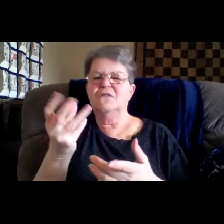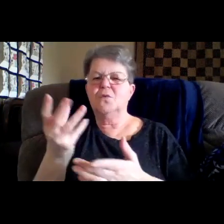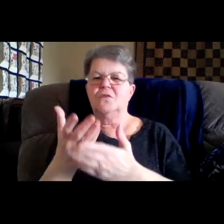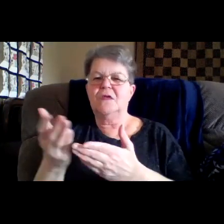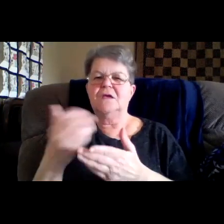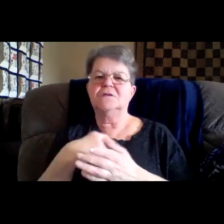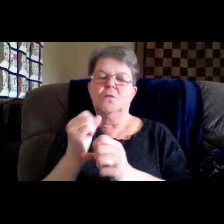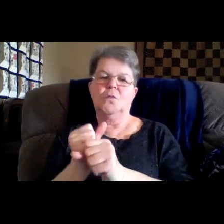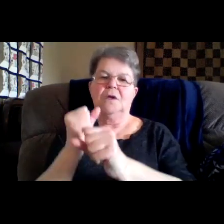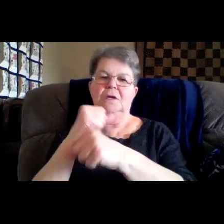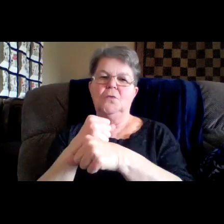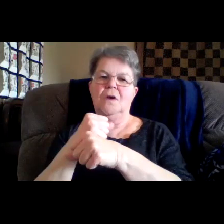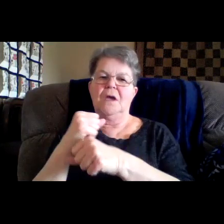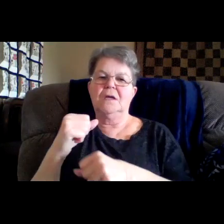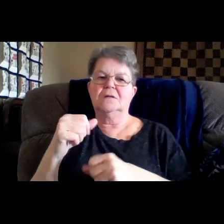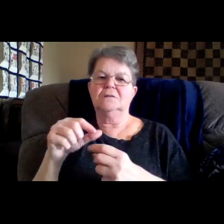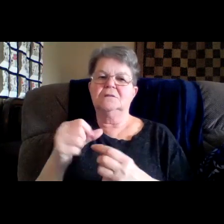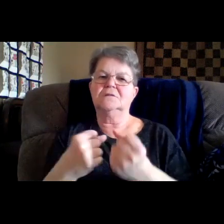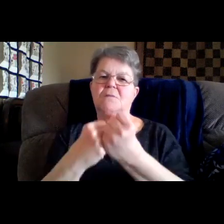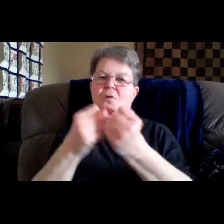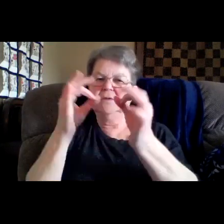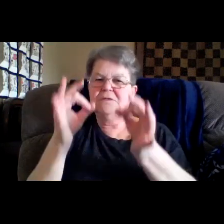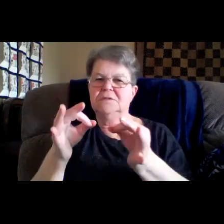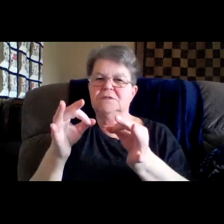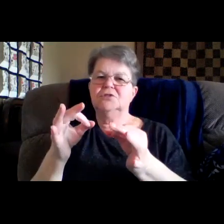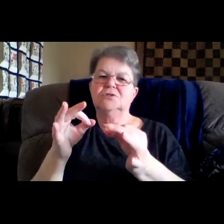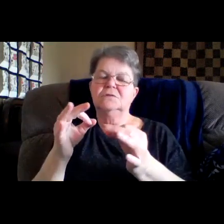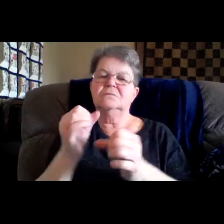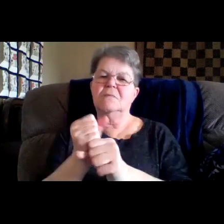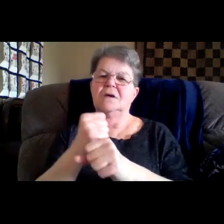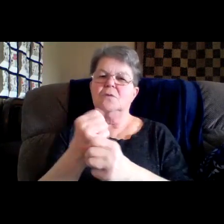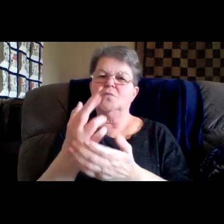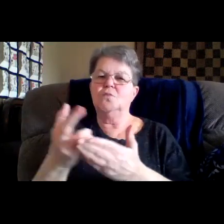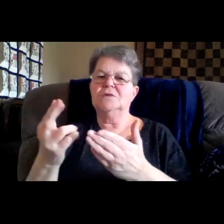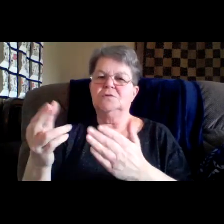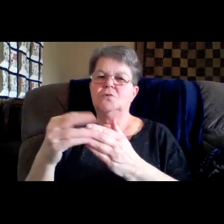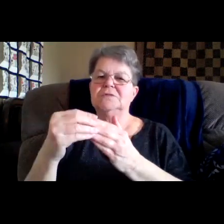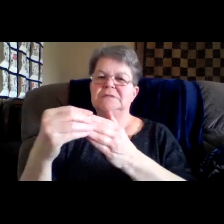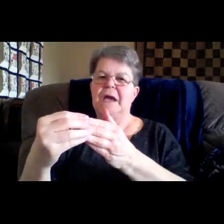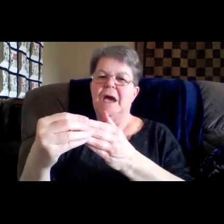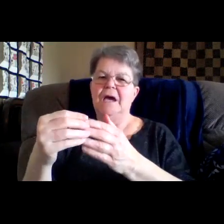We created a supported decision-making resource guide that is specific to Kentucky